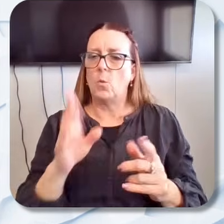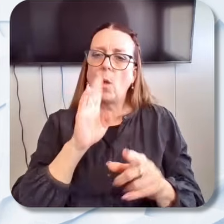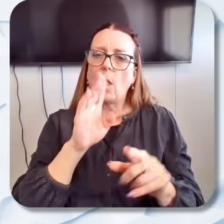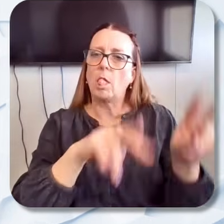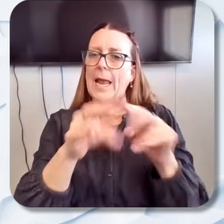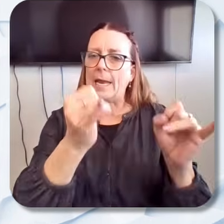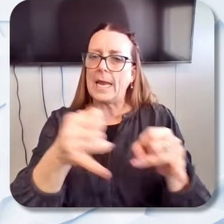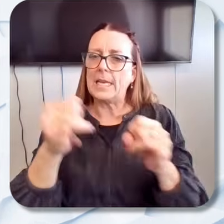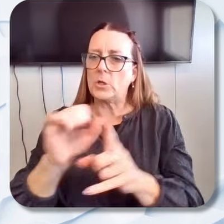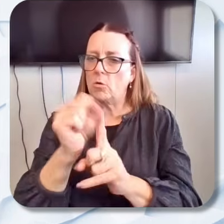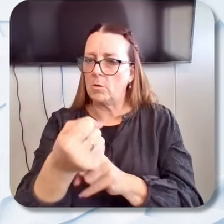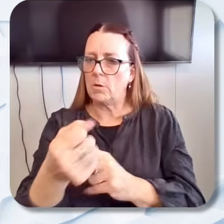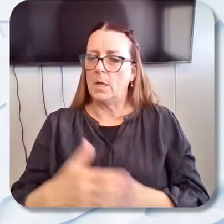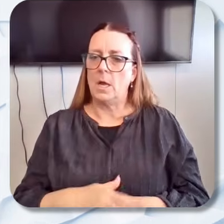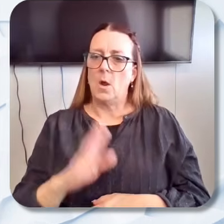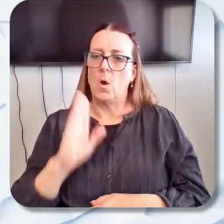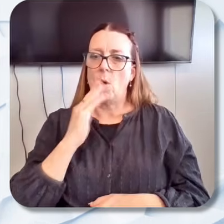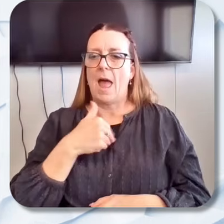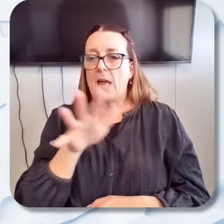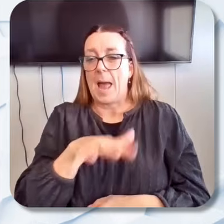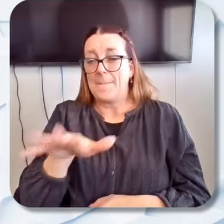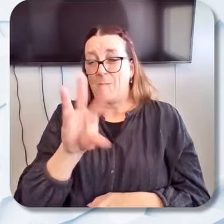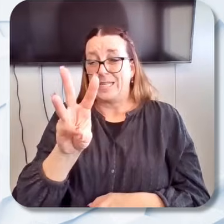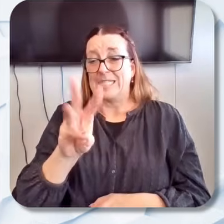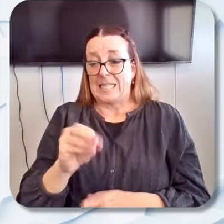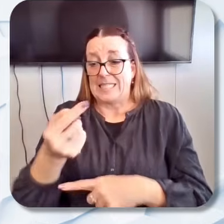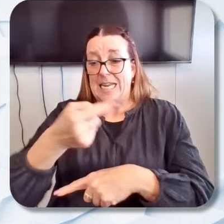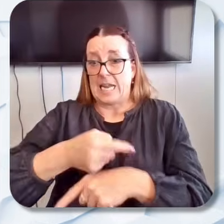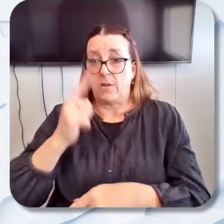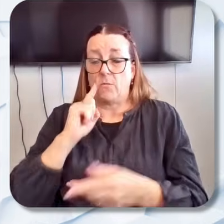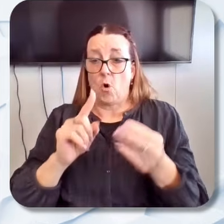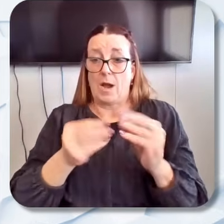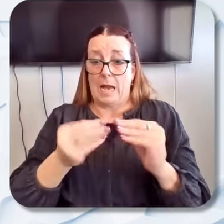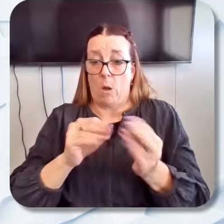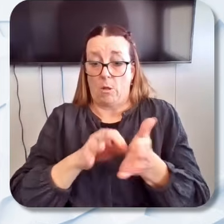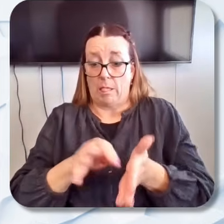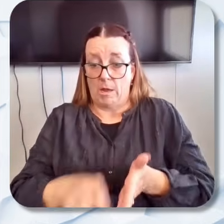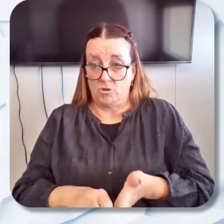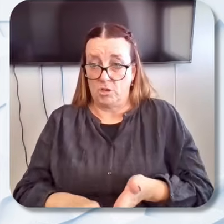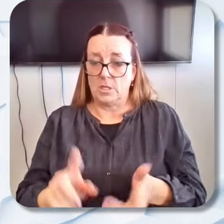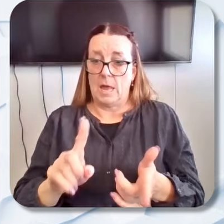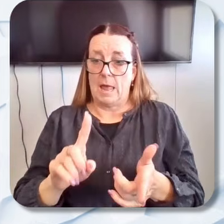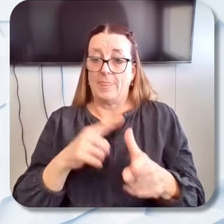But you'll have about 60 days to do those calculations and submit that information to us.